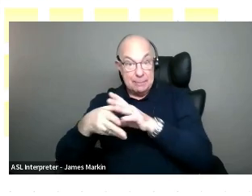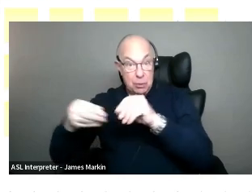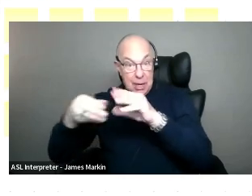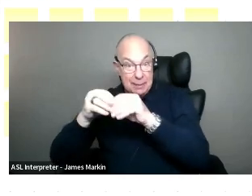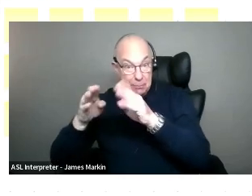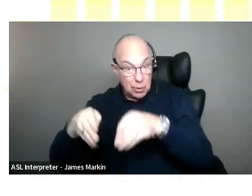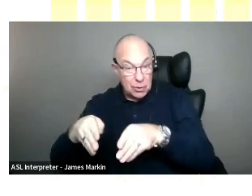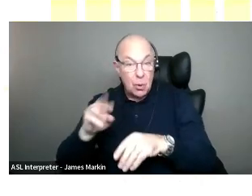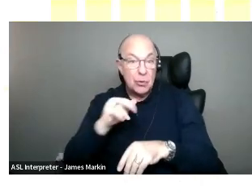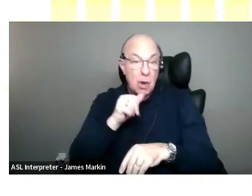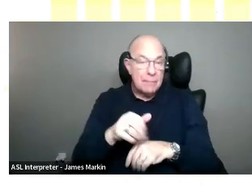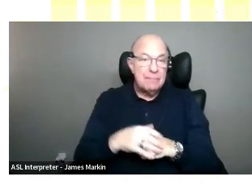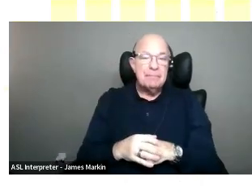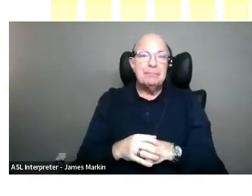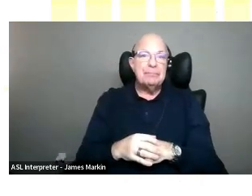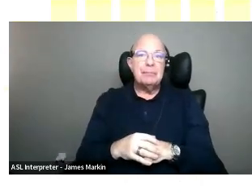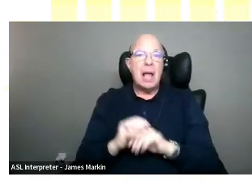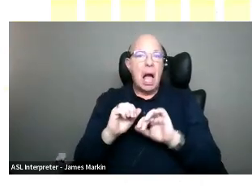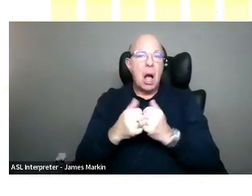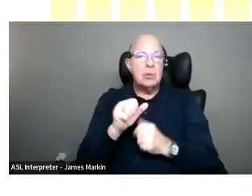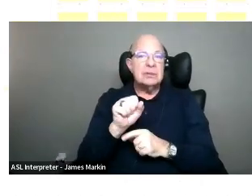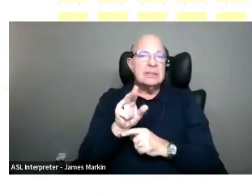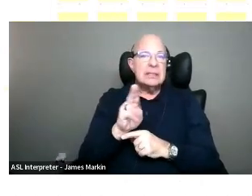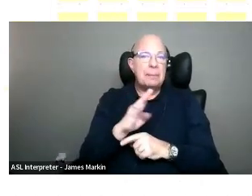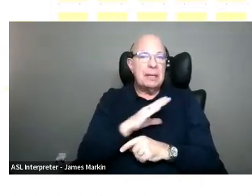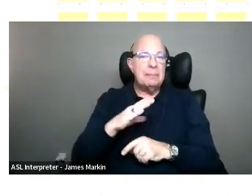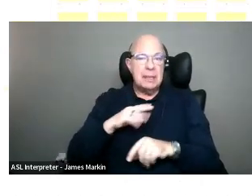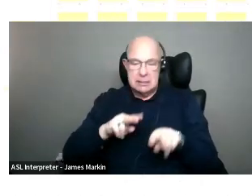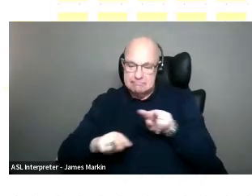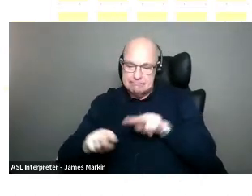Social Planning Toronto: I'm curious, how does the subcommittee formally analyze deputations?